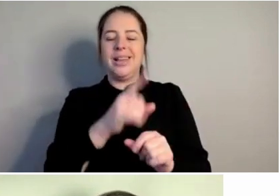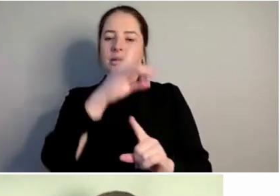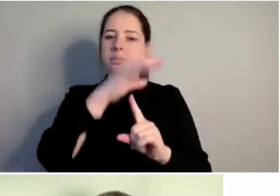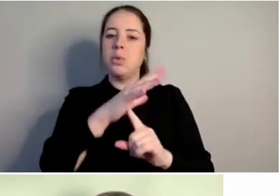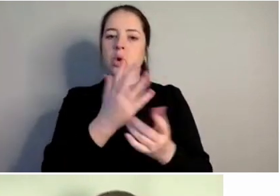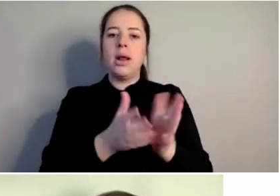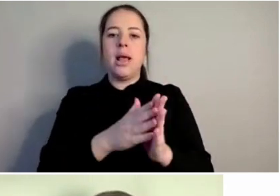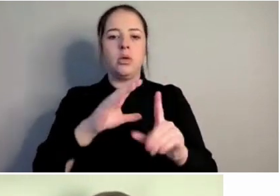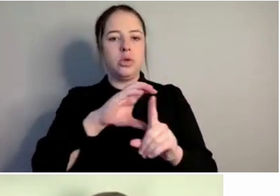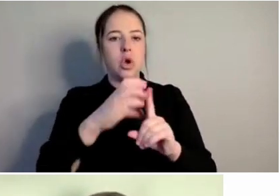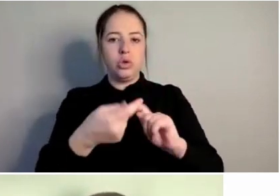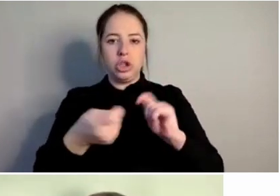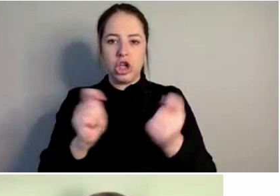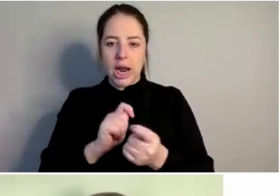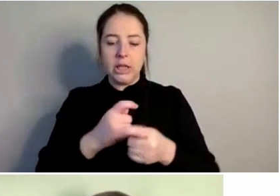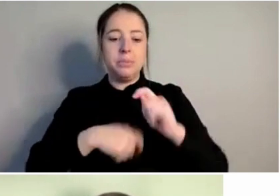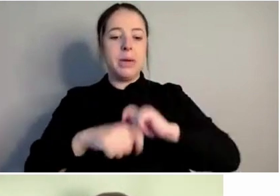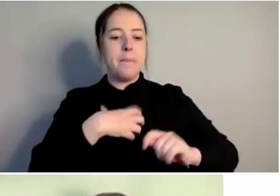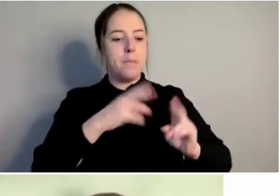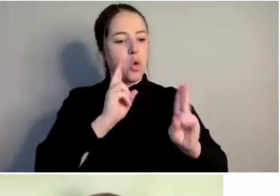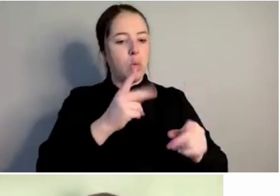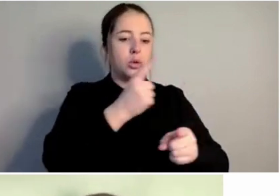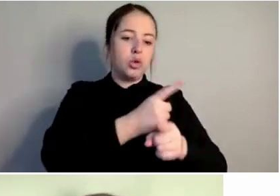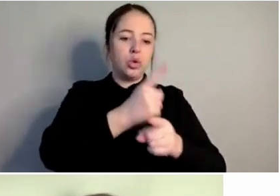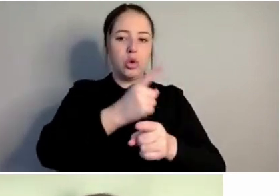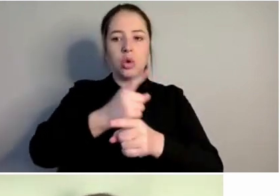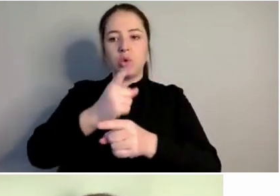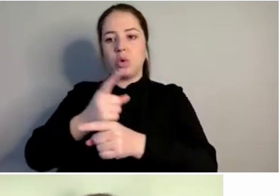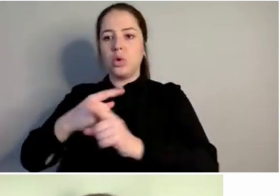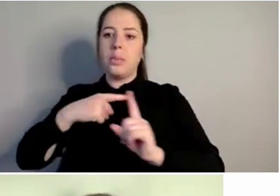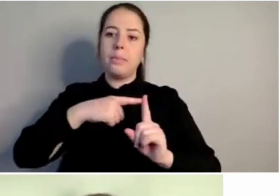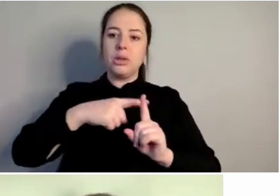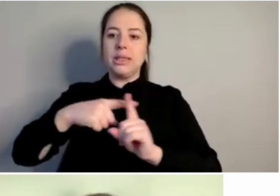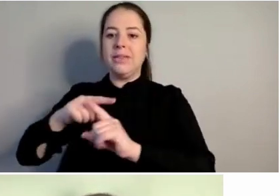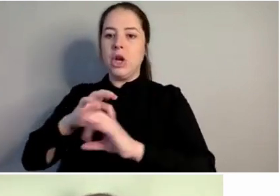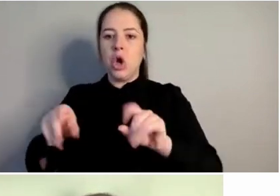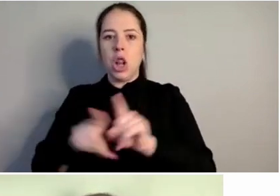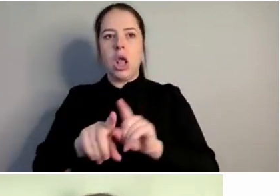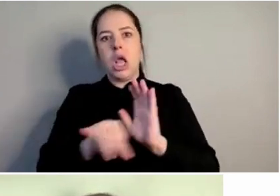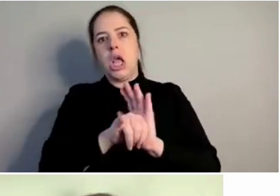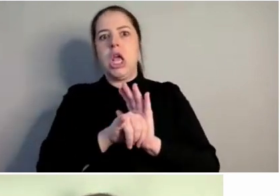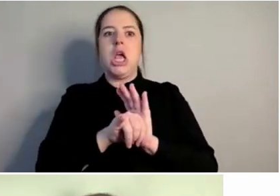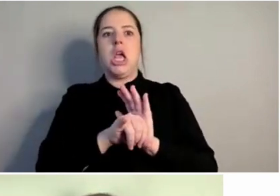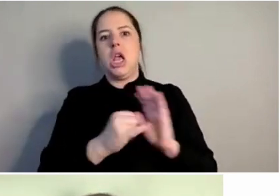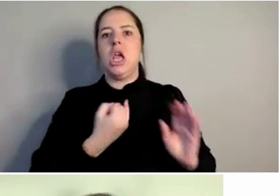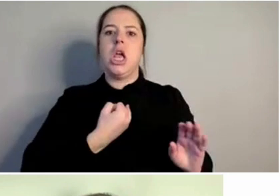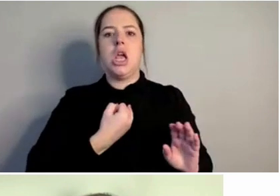is to normalise them and talk about them, and talk about them in highly positive ways rather than obviously any disparaging ways. So lovely.